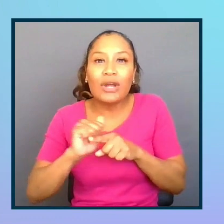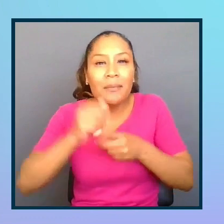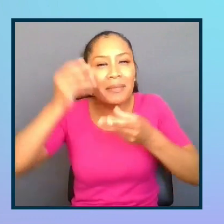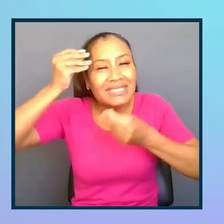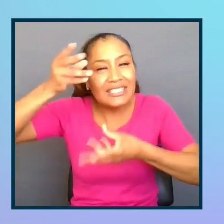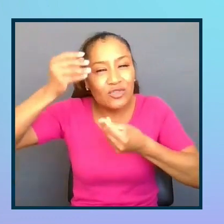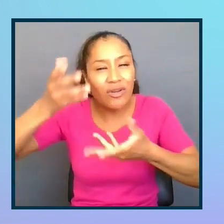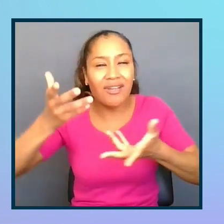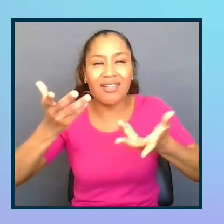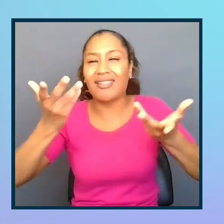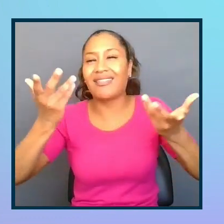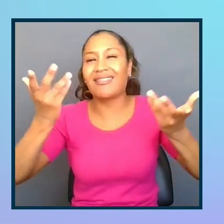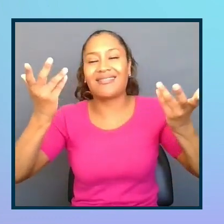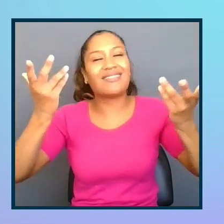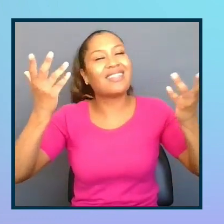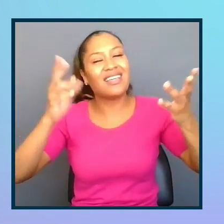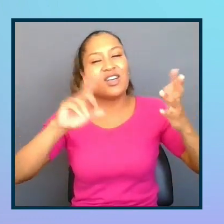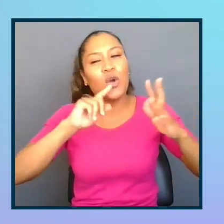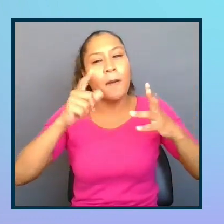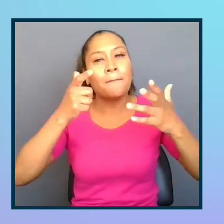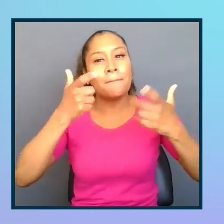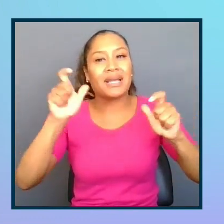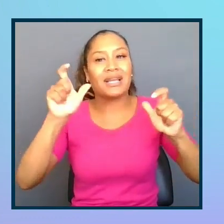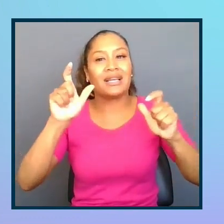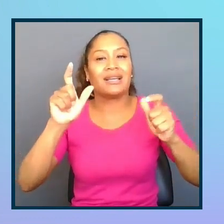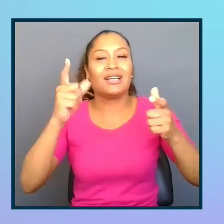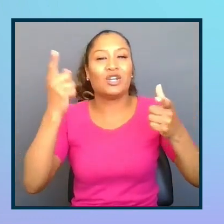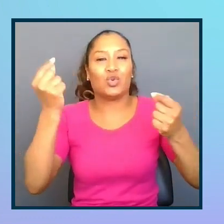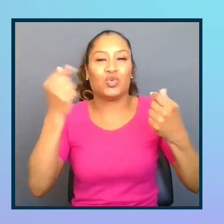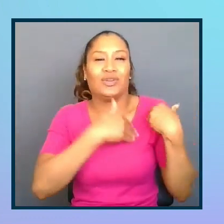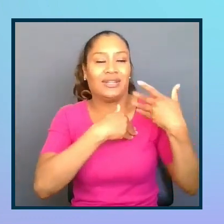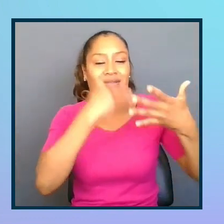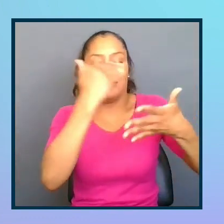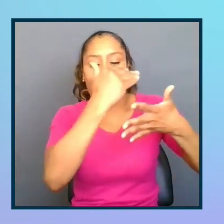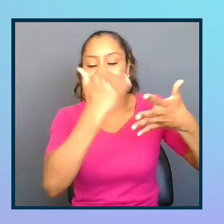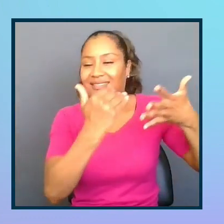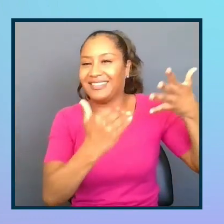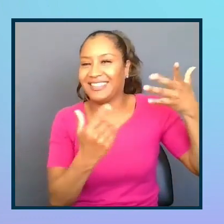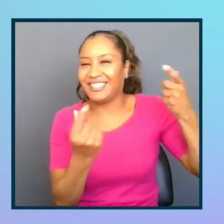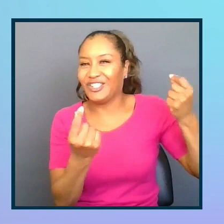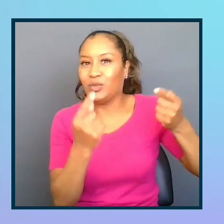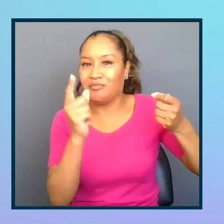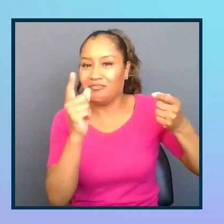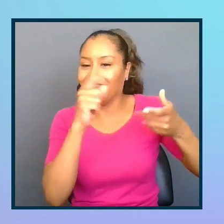and there's a big to-do list to do on that side of things to make sure that something just happen